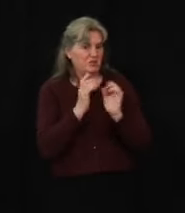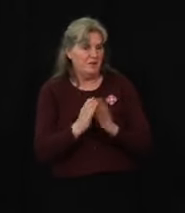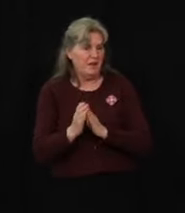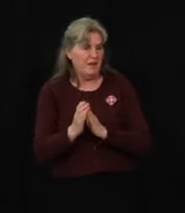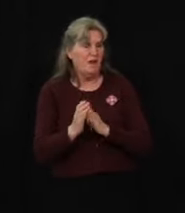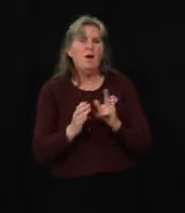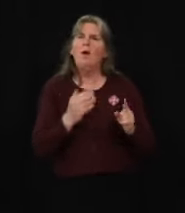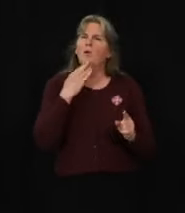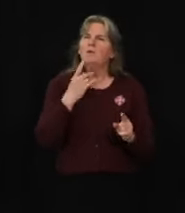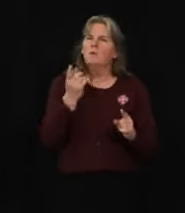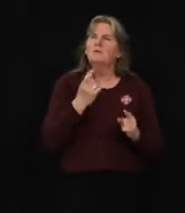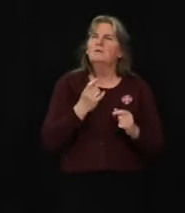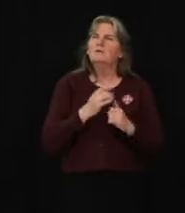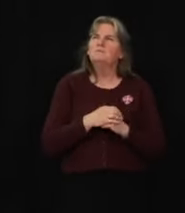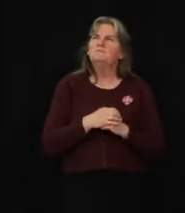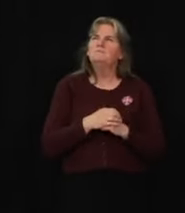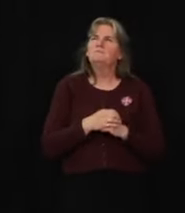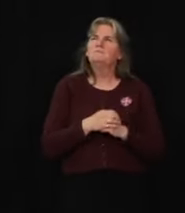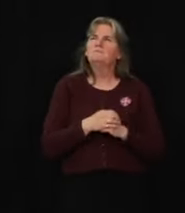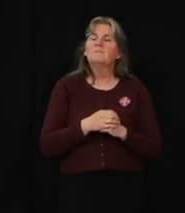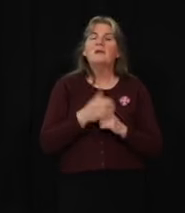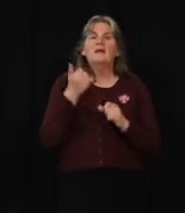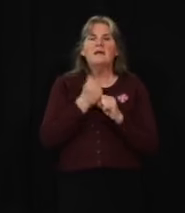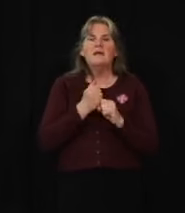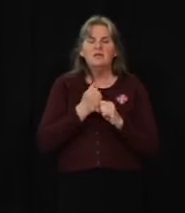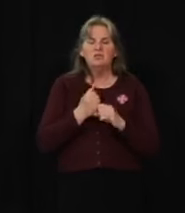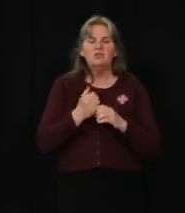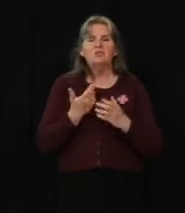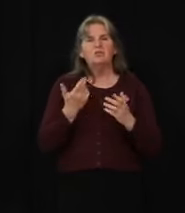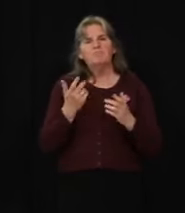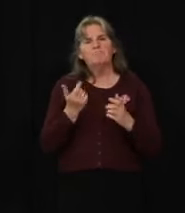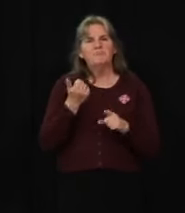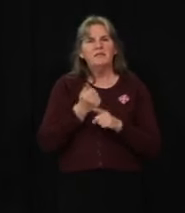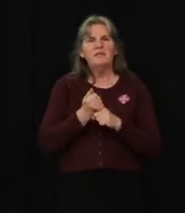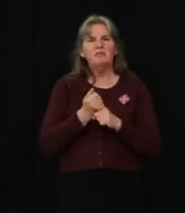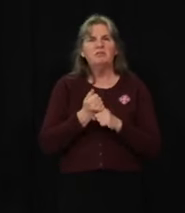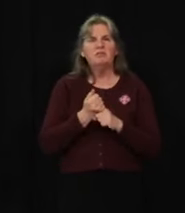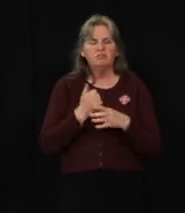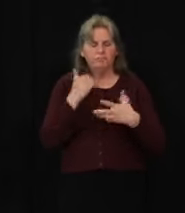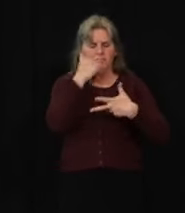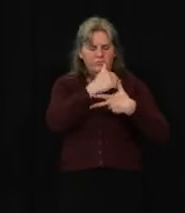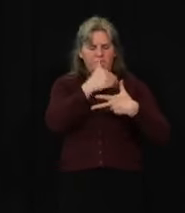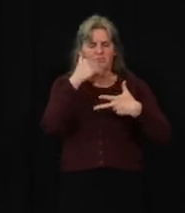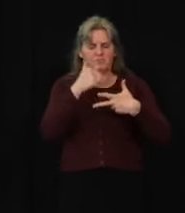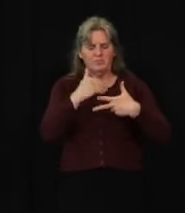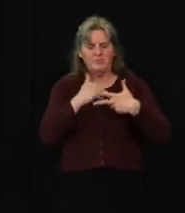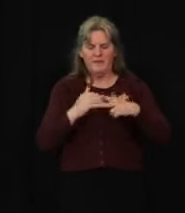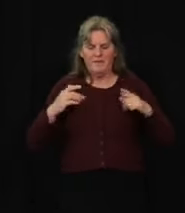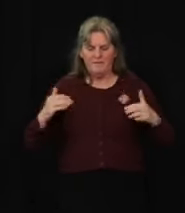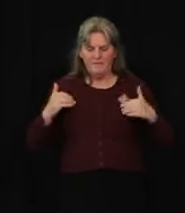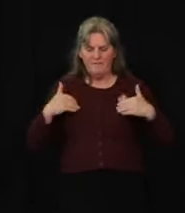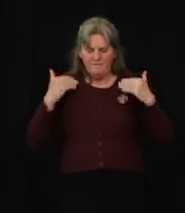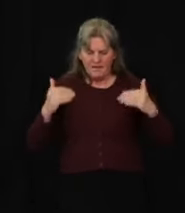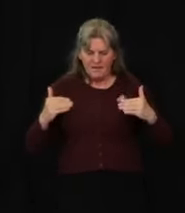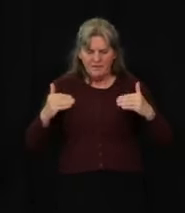homes, personal services, and also mentioned that we are ready to go forward on the household bubble.